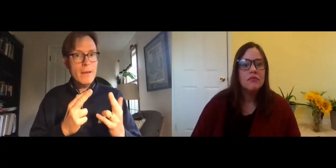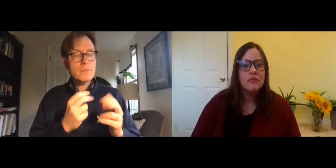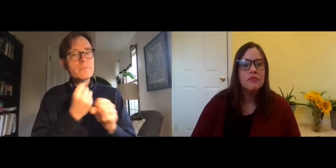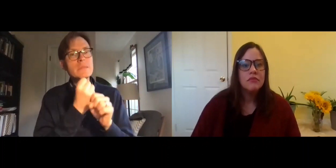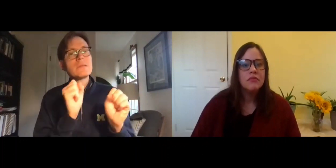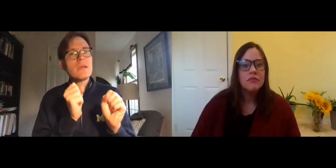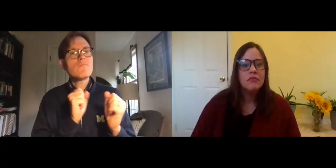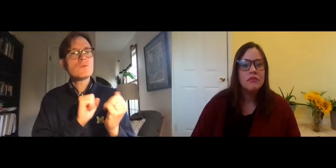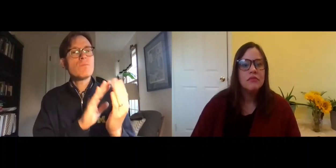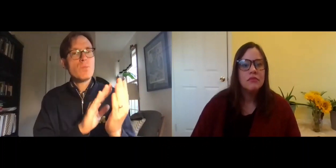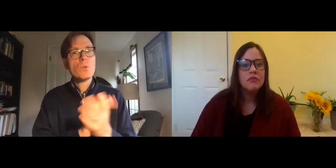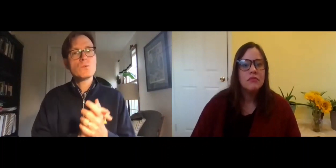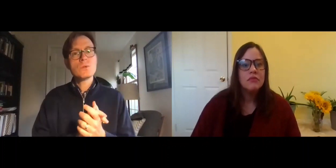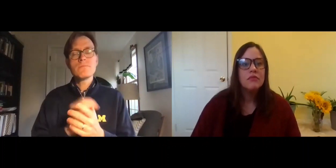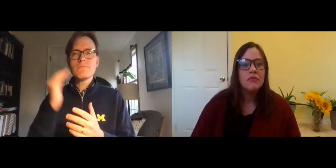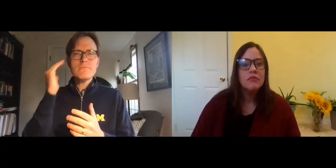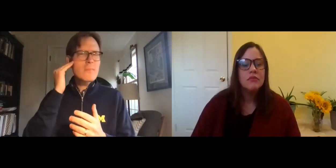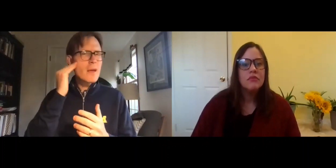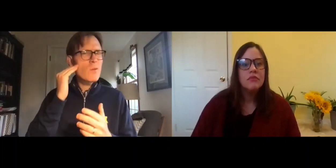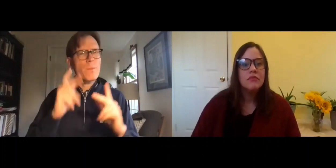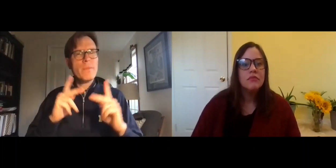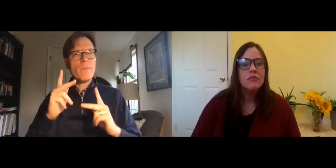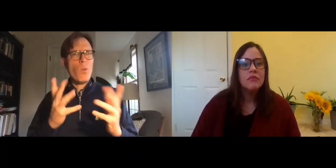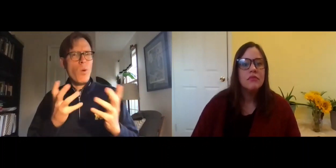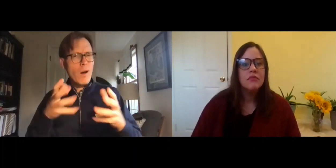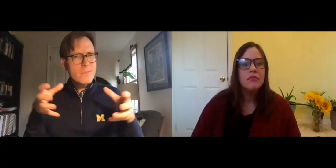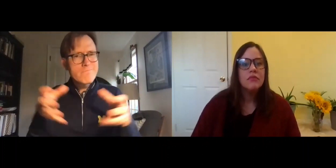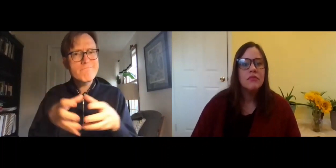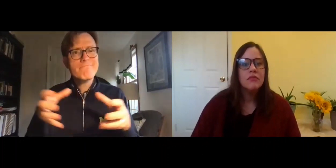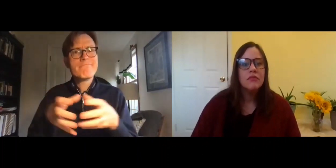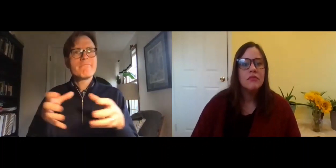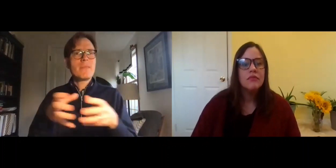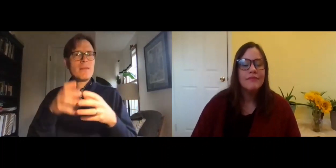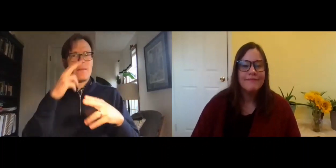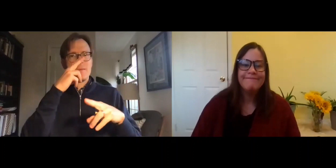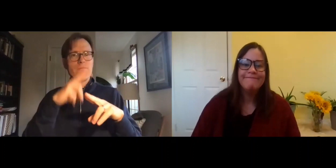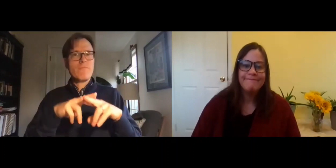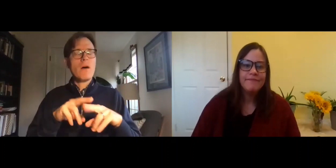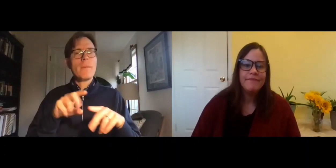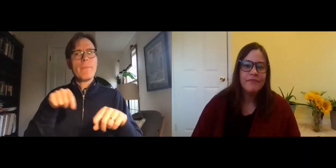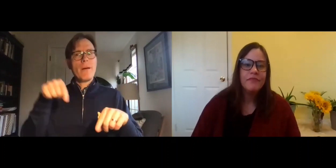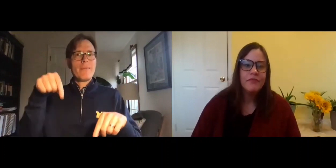parents and grandparents so that's really the strong recommendation from us to help keep people safe.